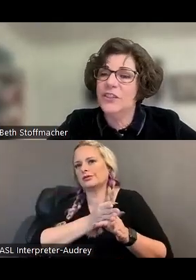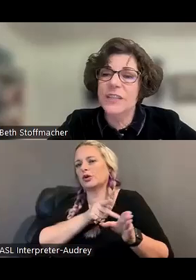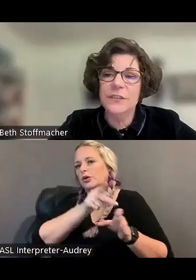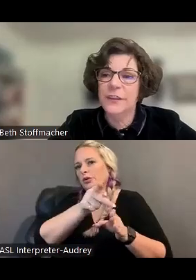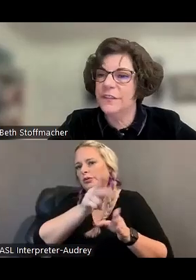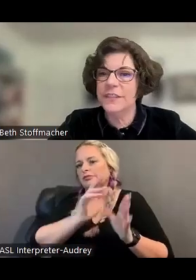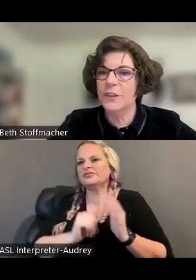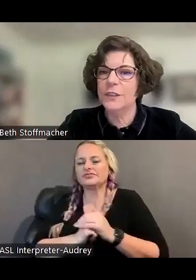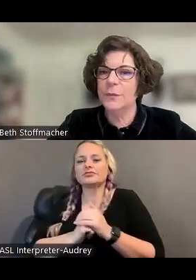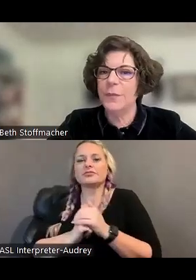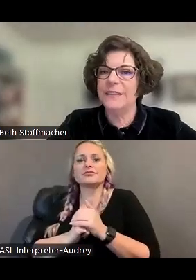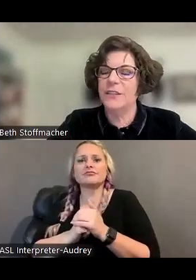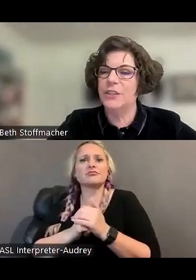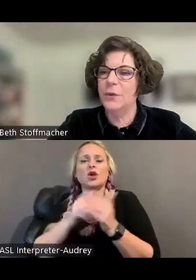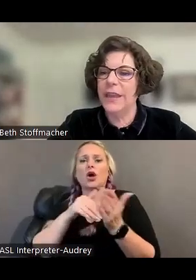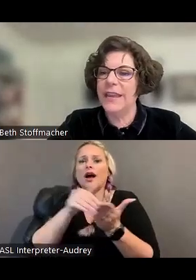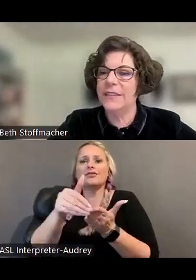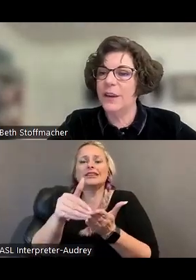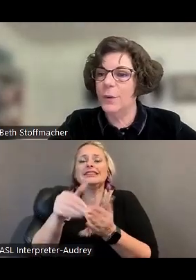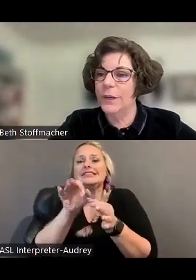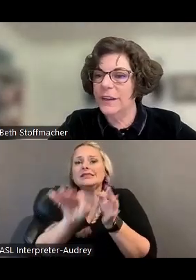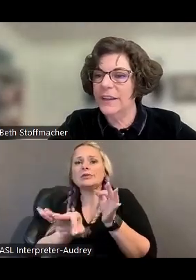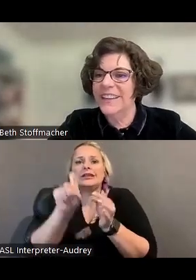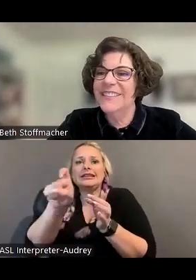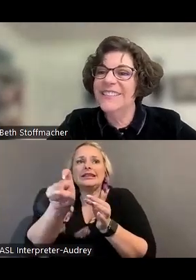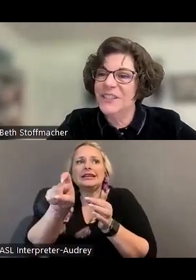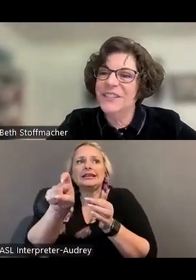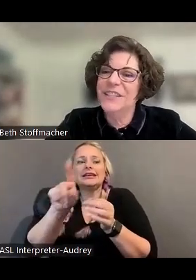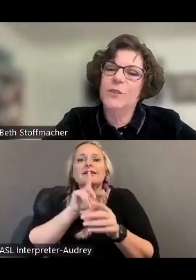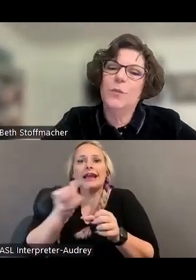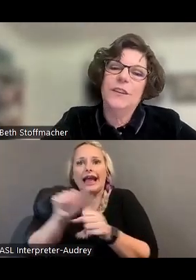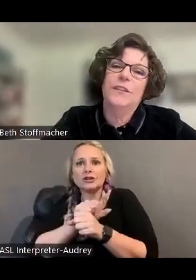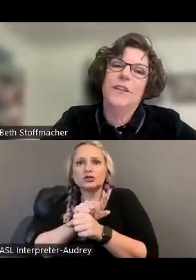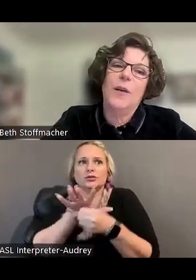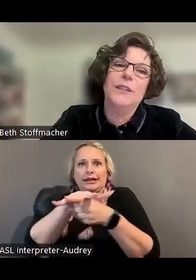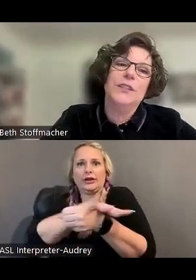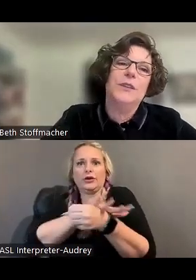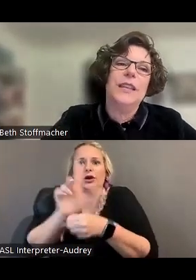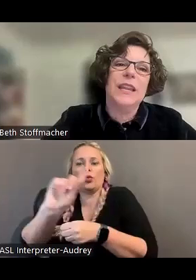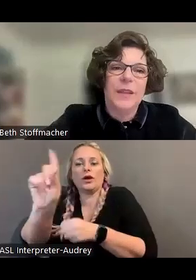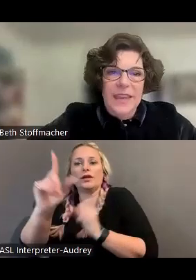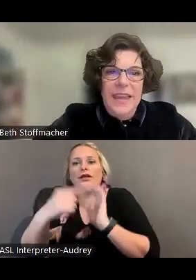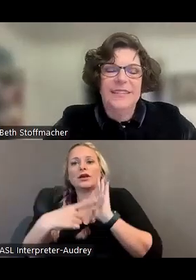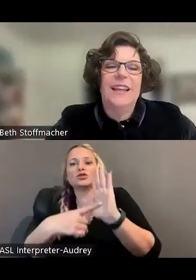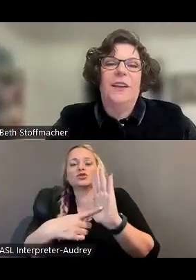just for a physical space to showcase their work, such as this wonderful opportunity with Kate,